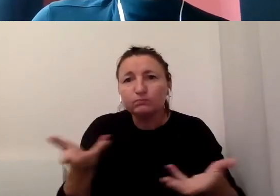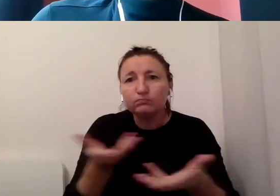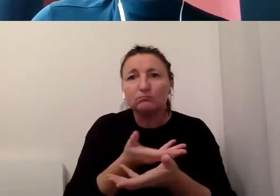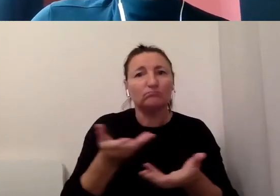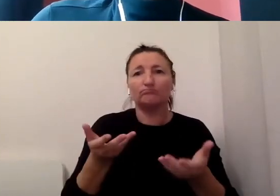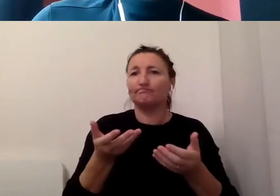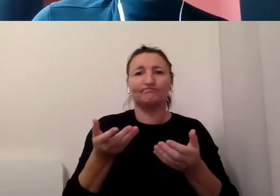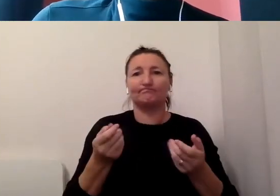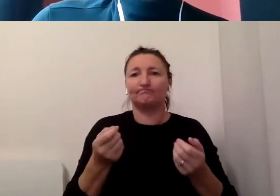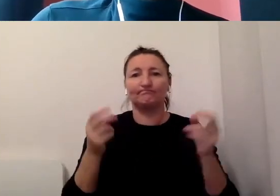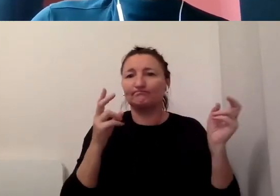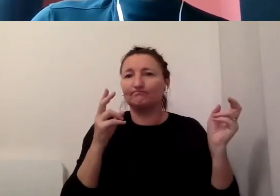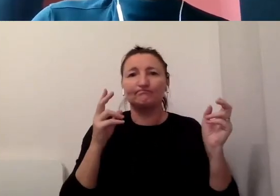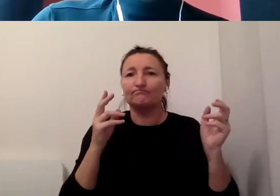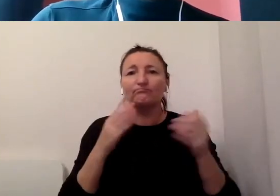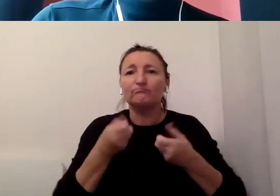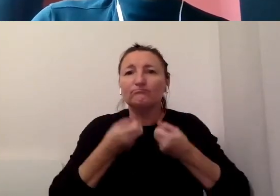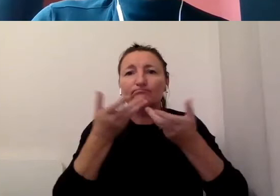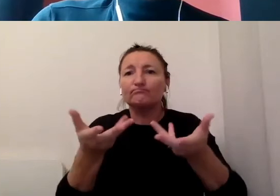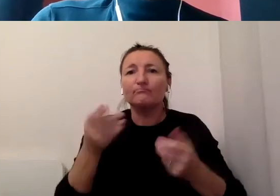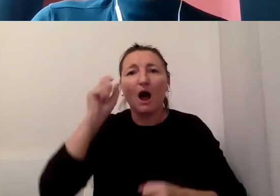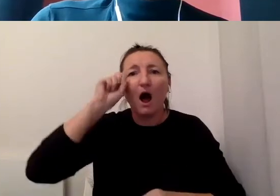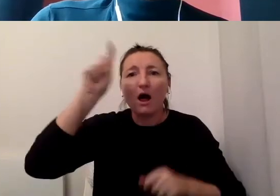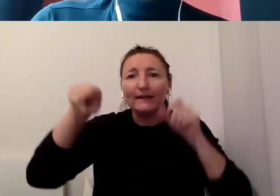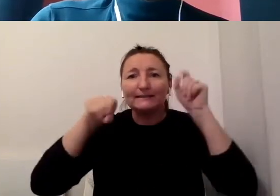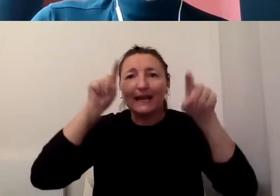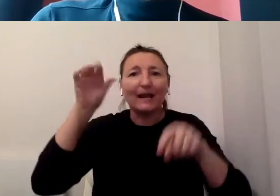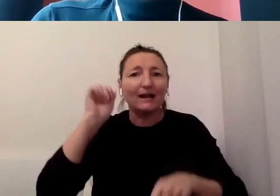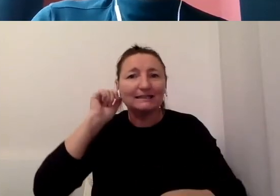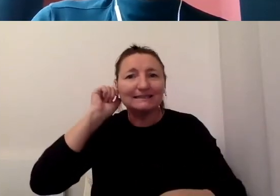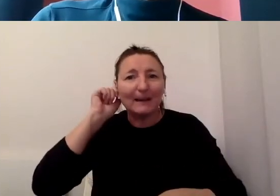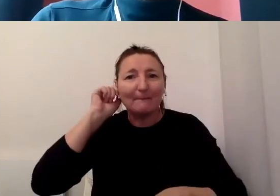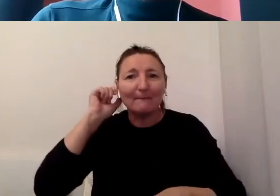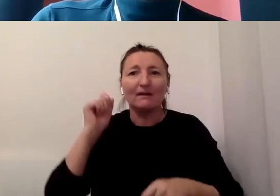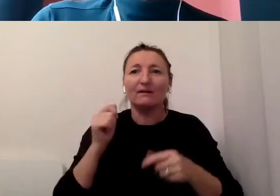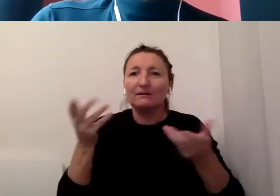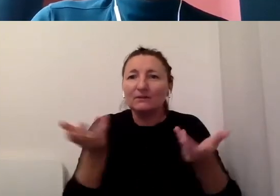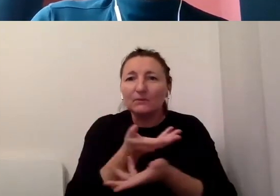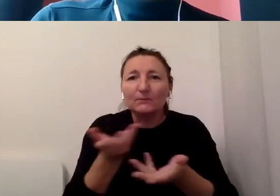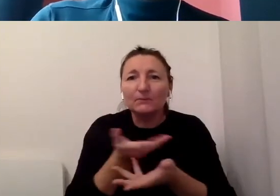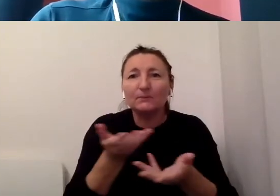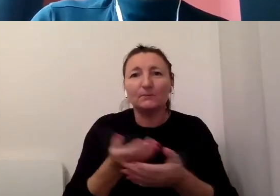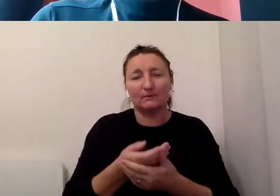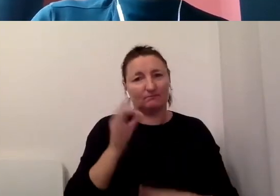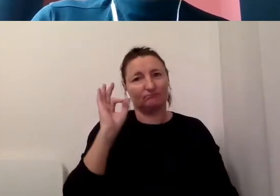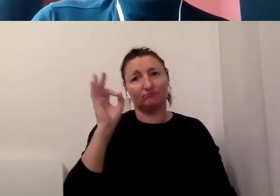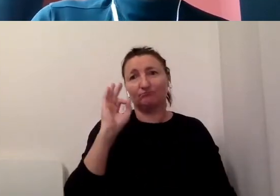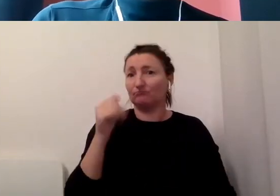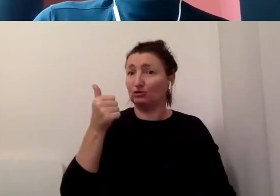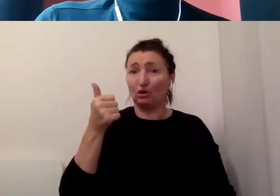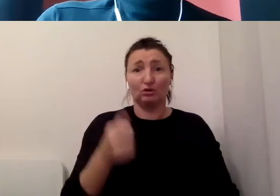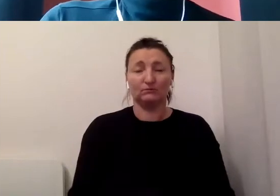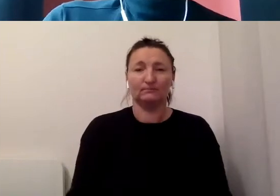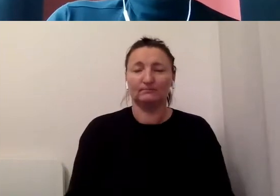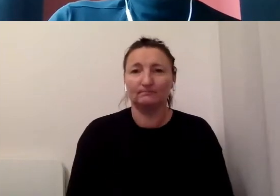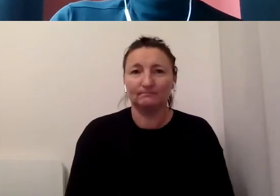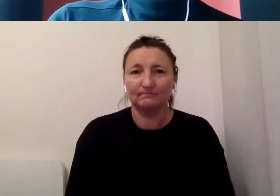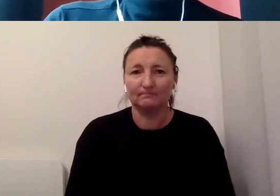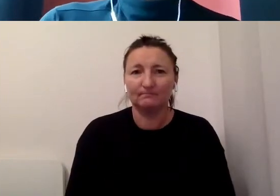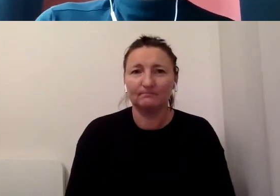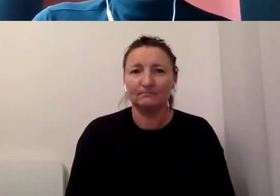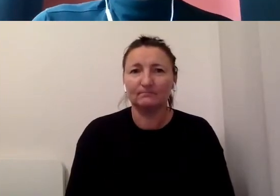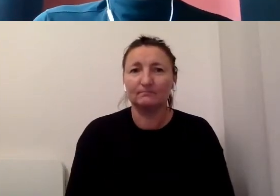each other share ideas and tips. So yeah, it's good. Alex: Cool. And can you tell us what you